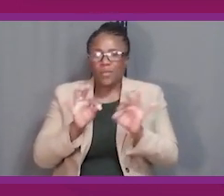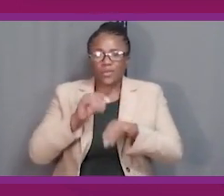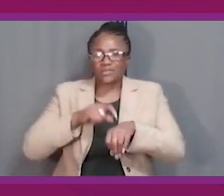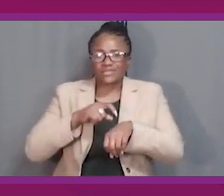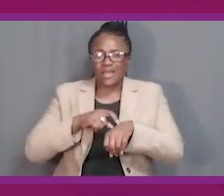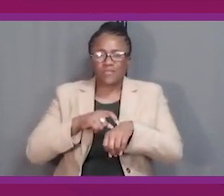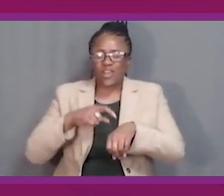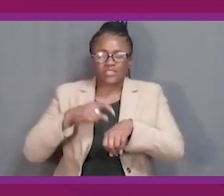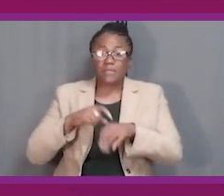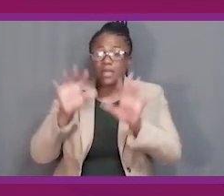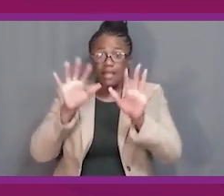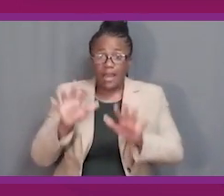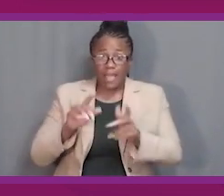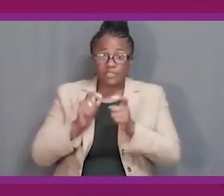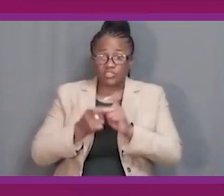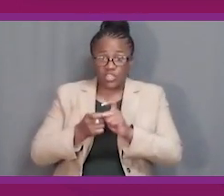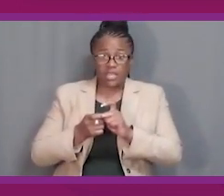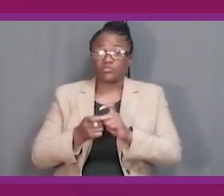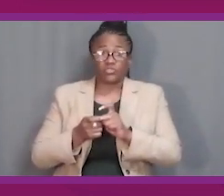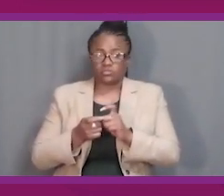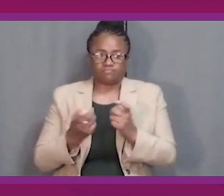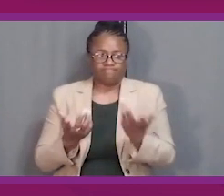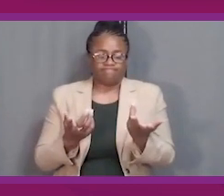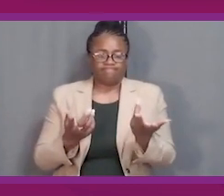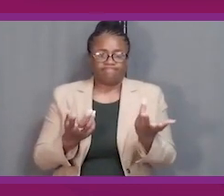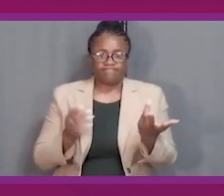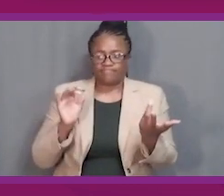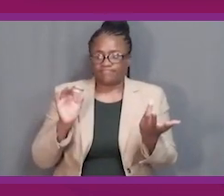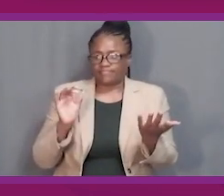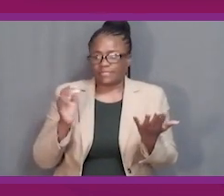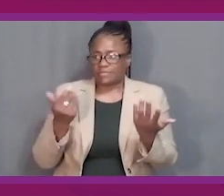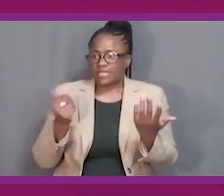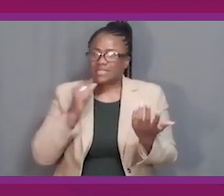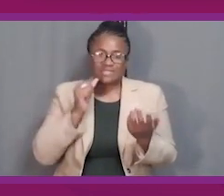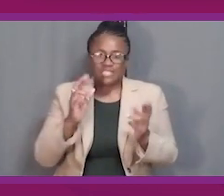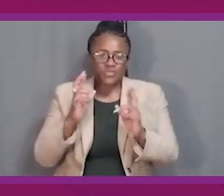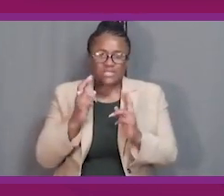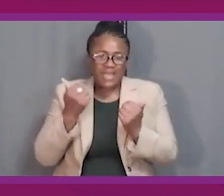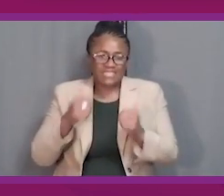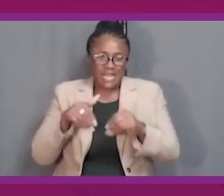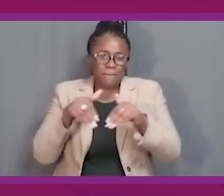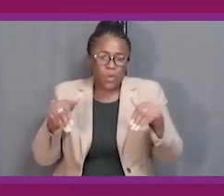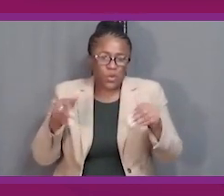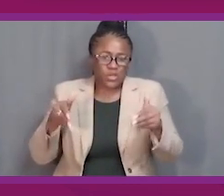doesn't respect any borders, it's beyond that, and the entire planet has to figure out how to